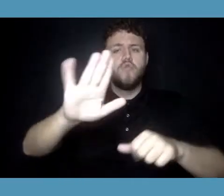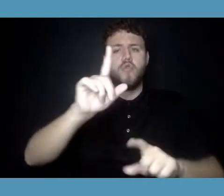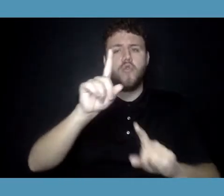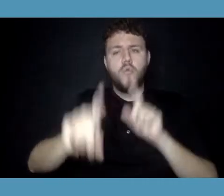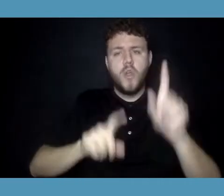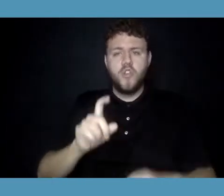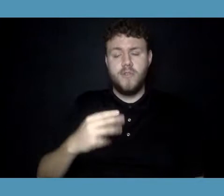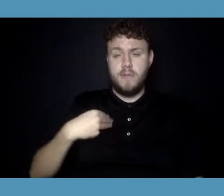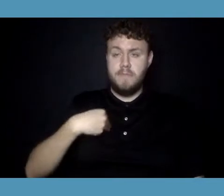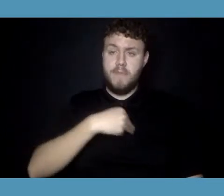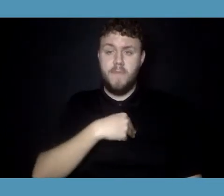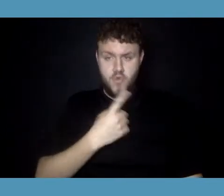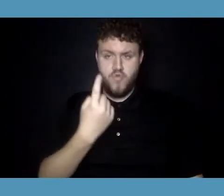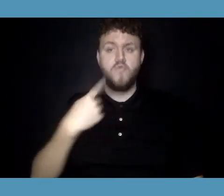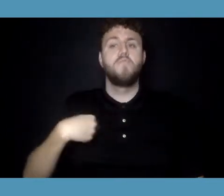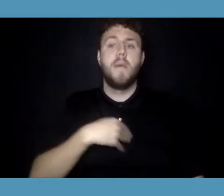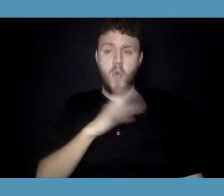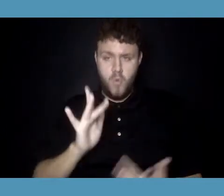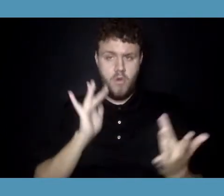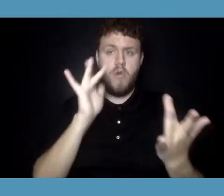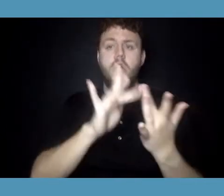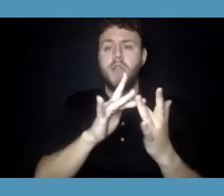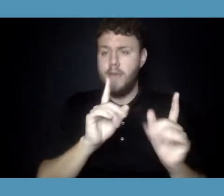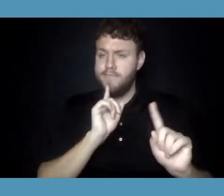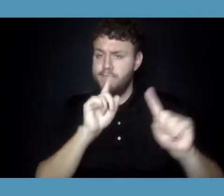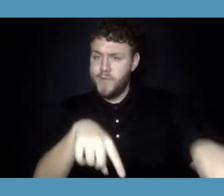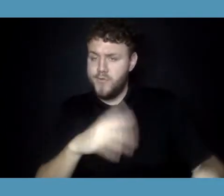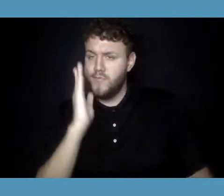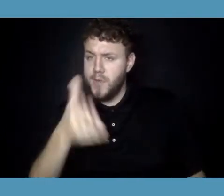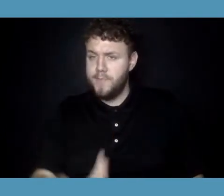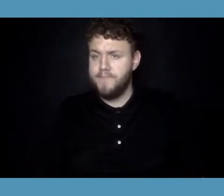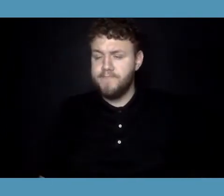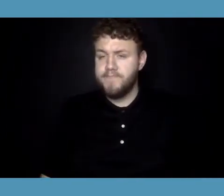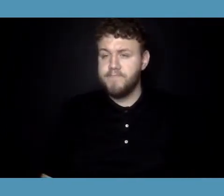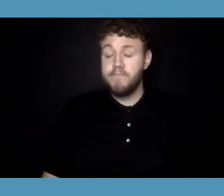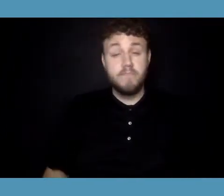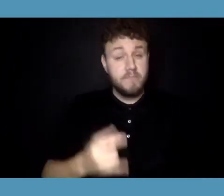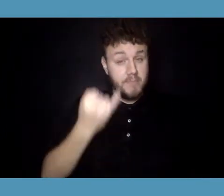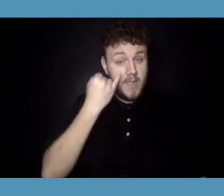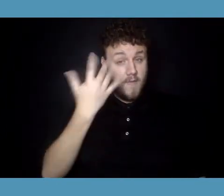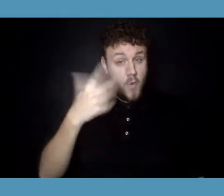technology fellows will get back to you. Finally, to stay connected with us and be aware of